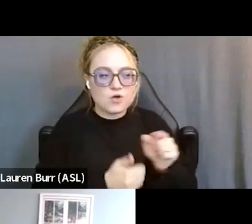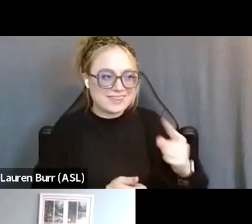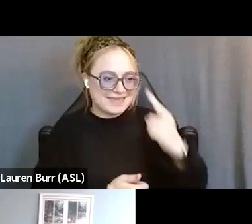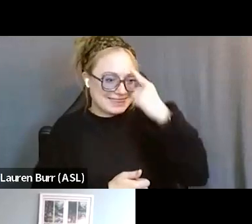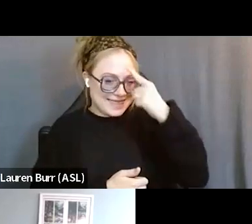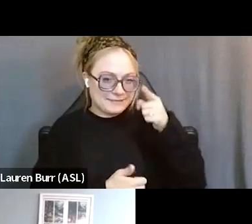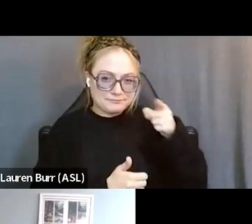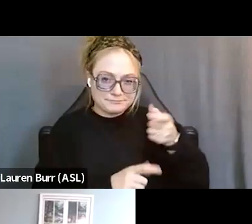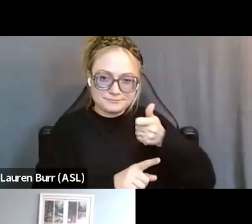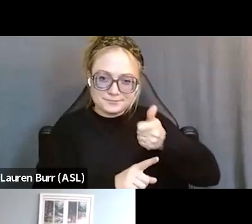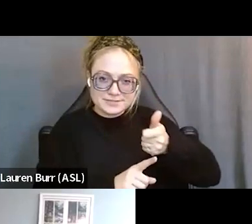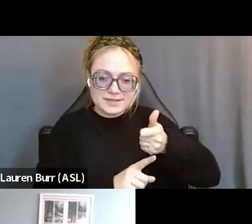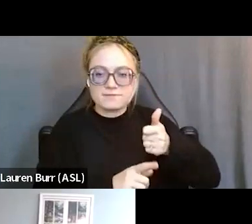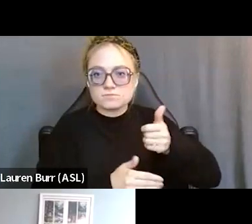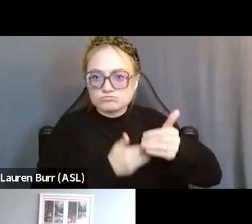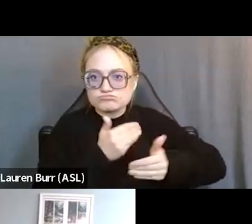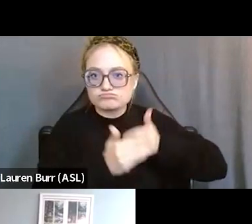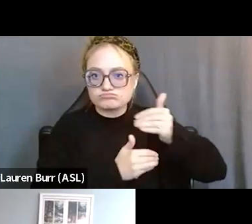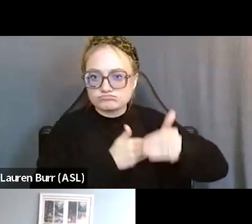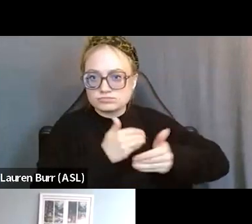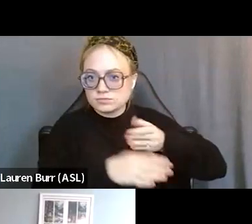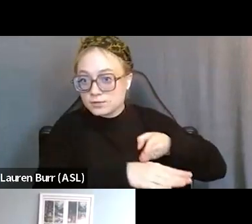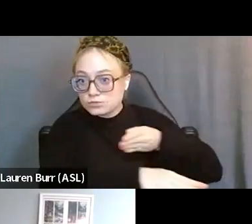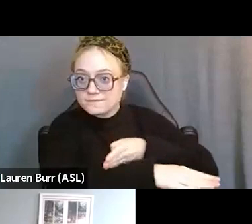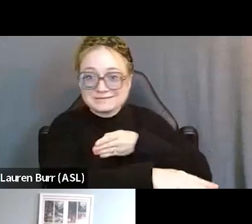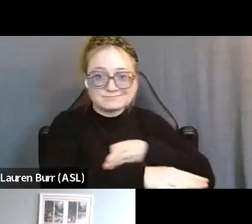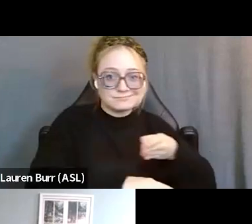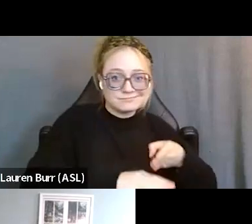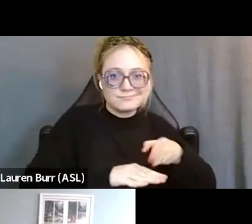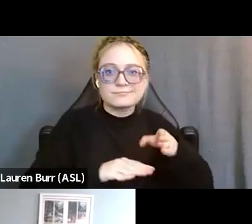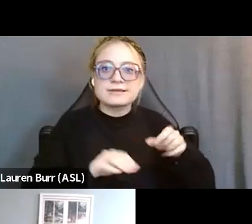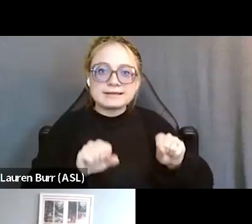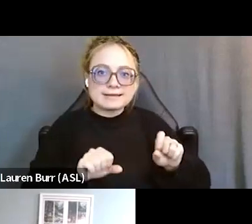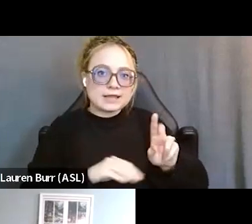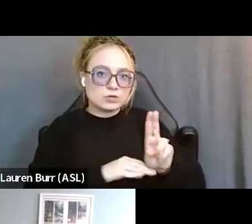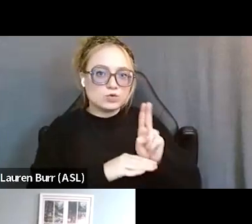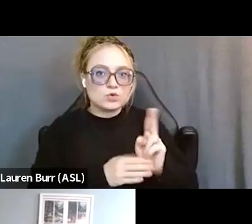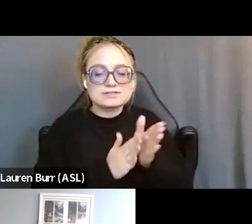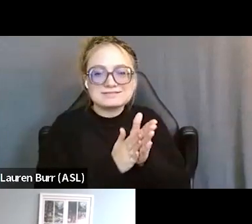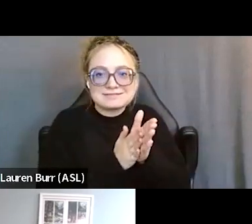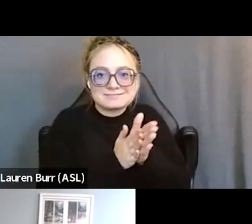And you can use motivational interviewing techniques to highlight maybe the discrepancy